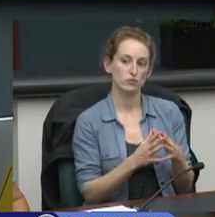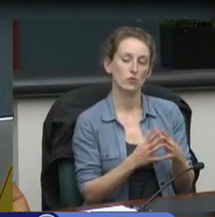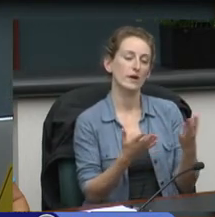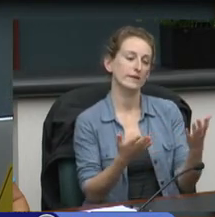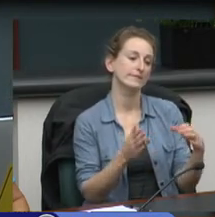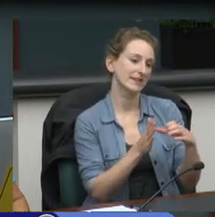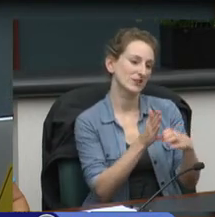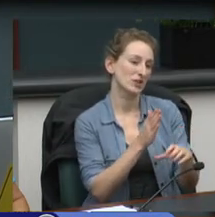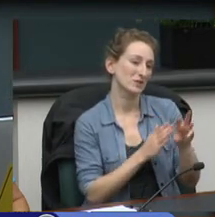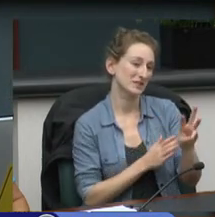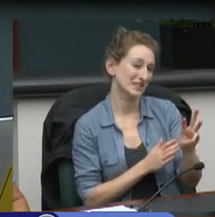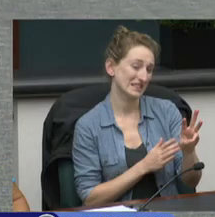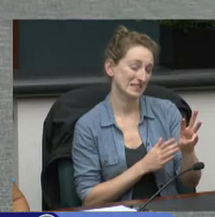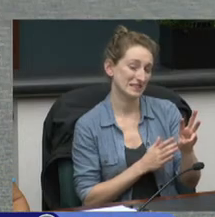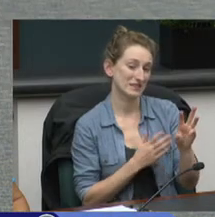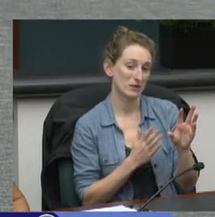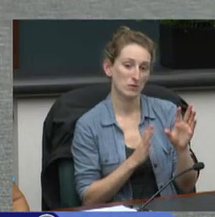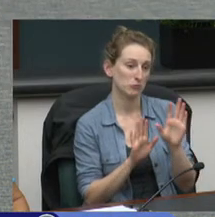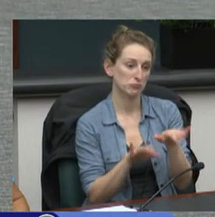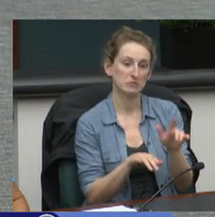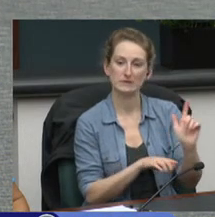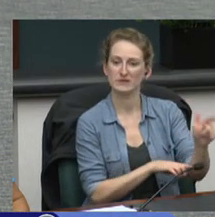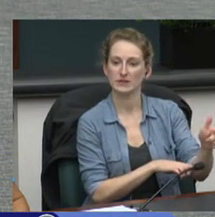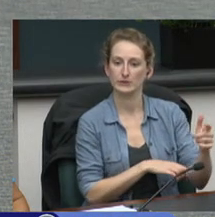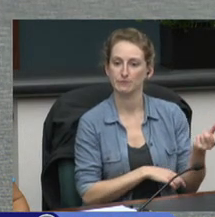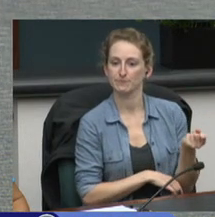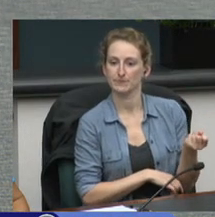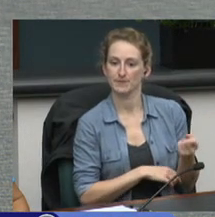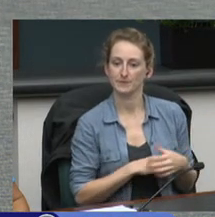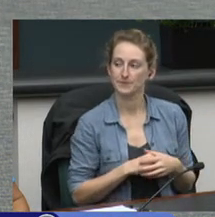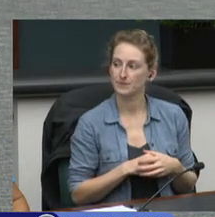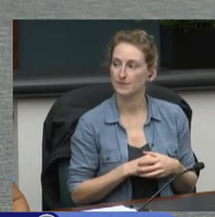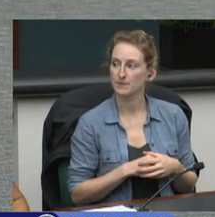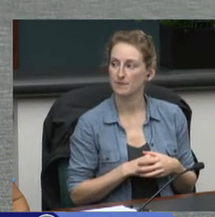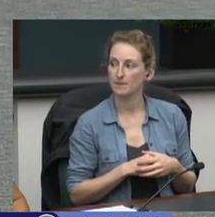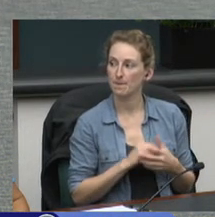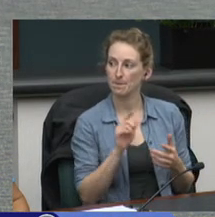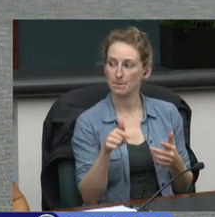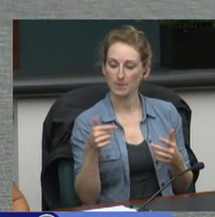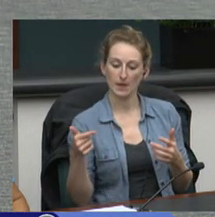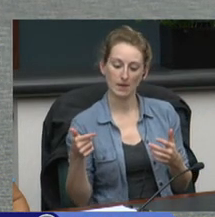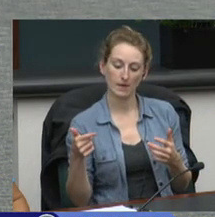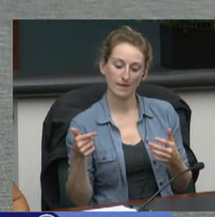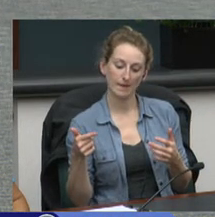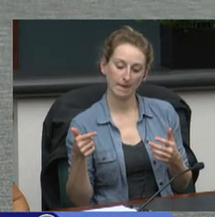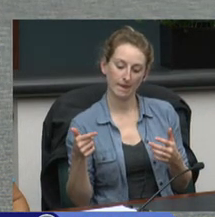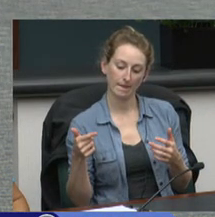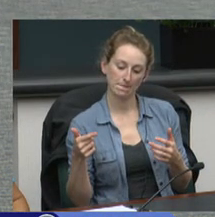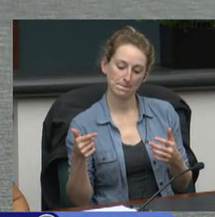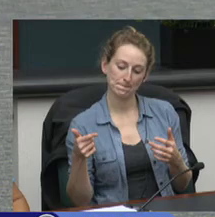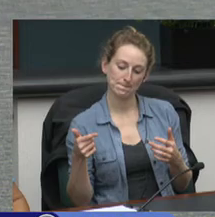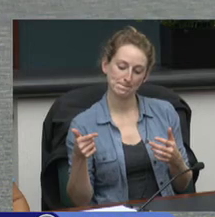thing so thank you just to clarify regarding the question from miss